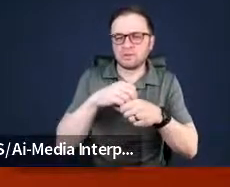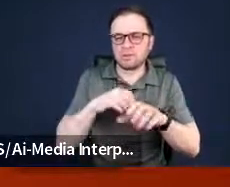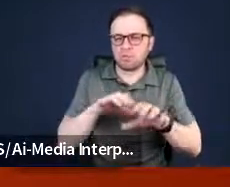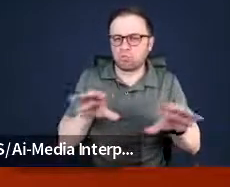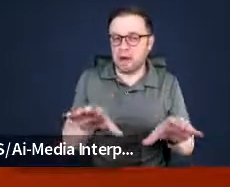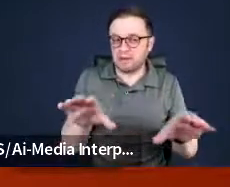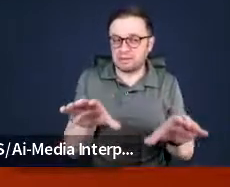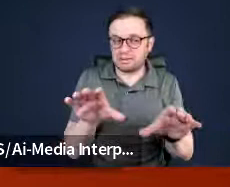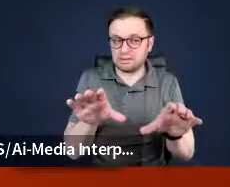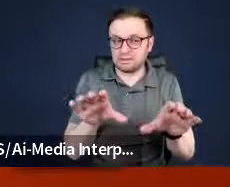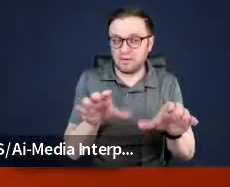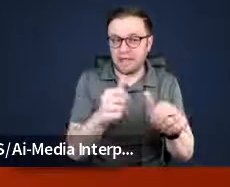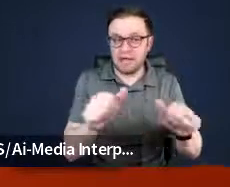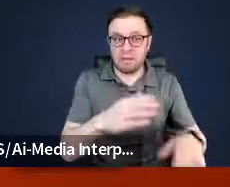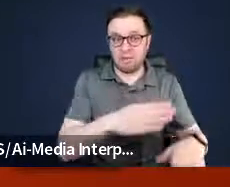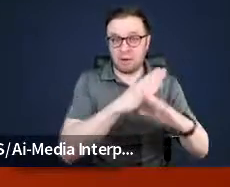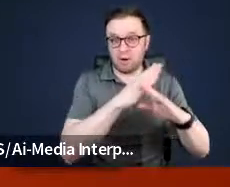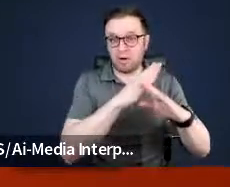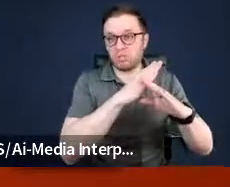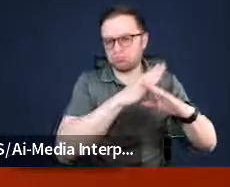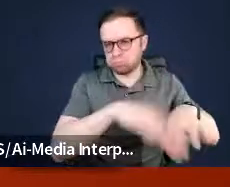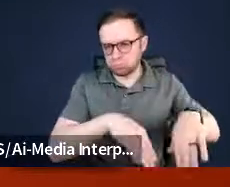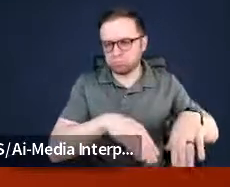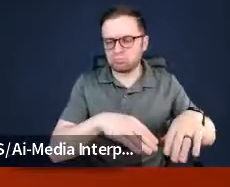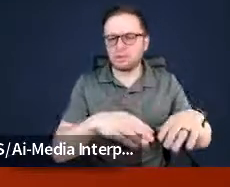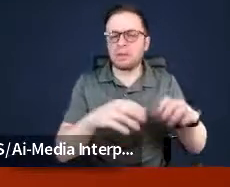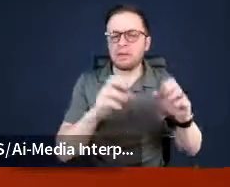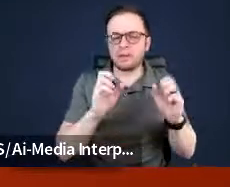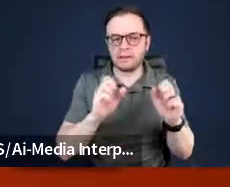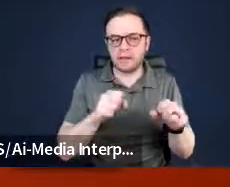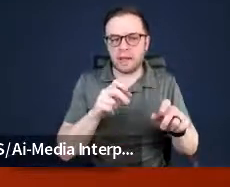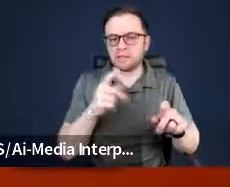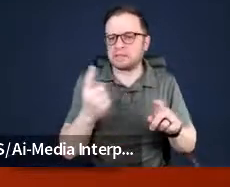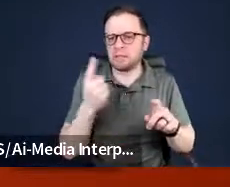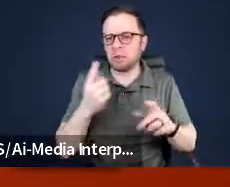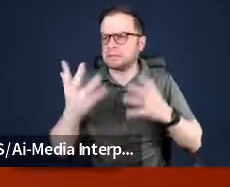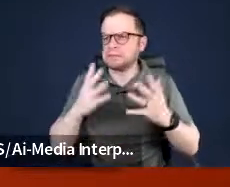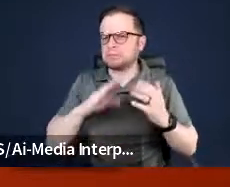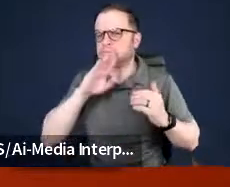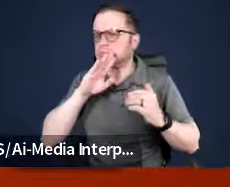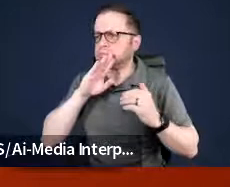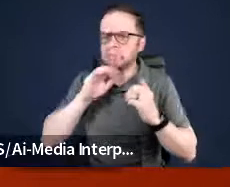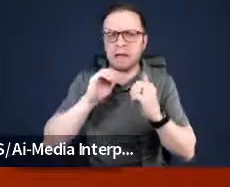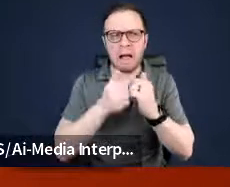is that inclusive practice of removing barriers